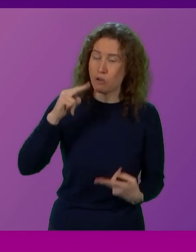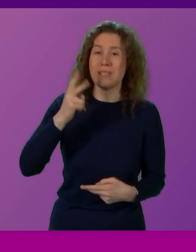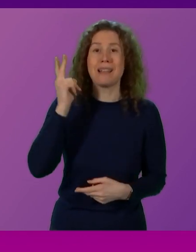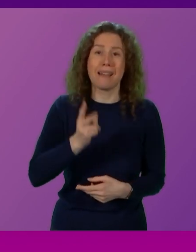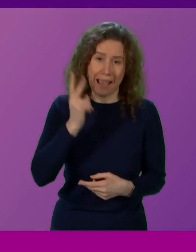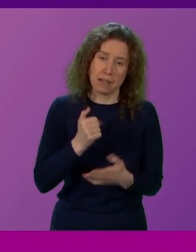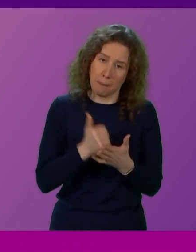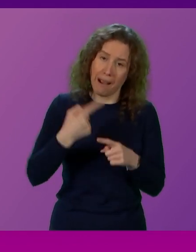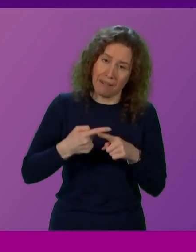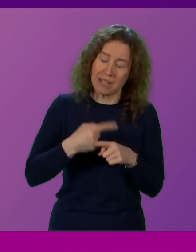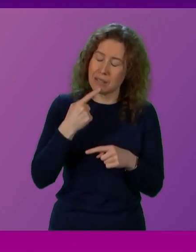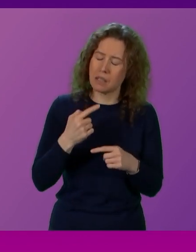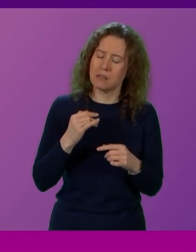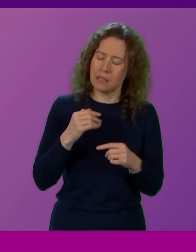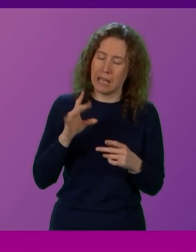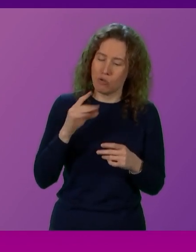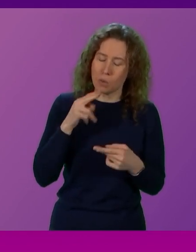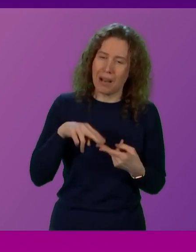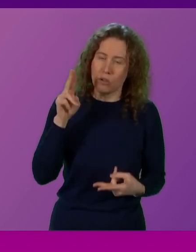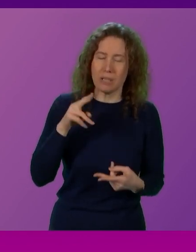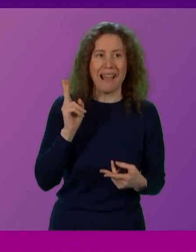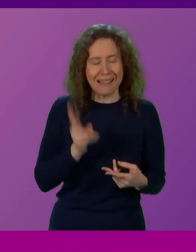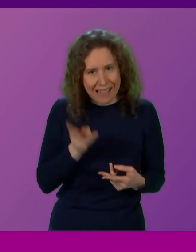Bank of England, which has real implications for people.